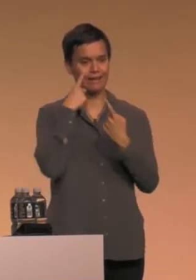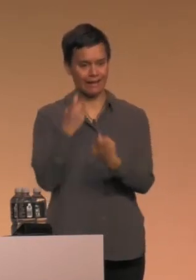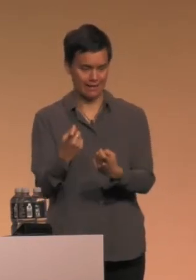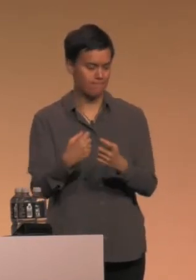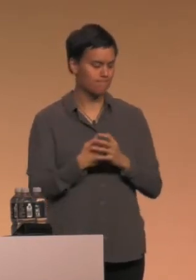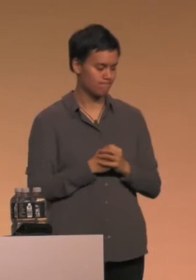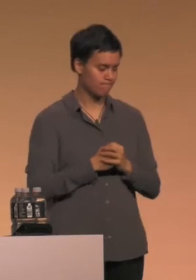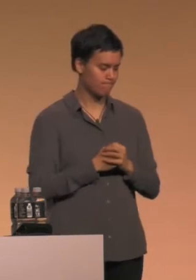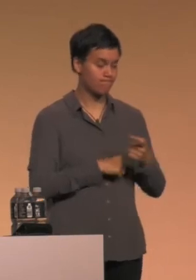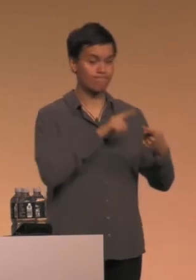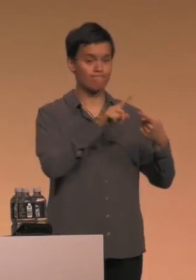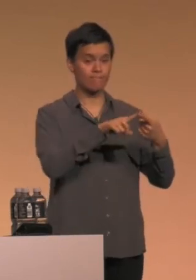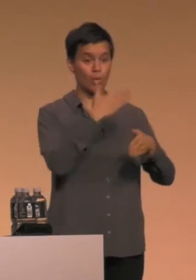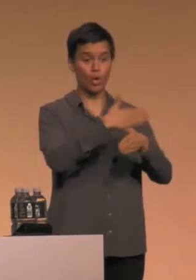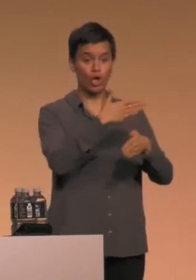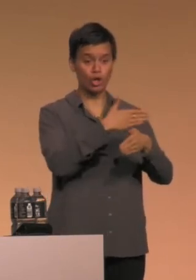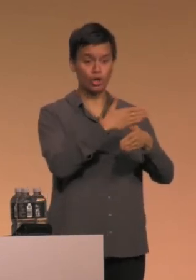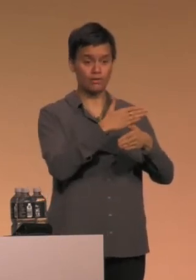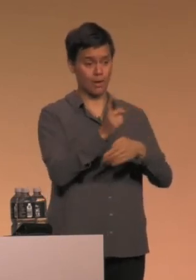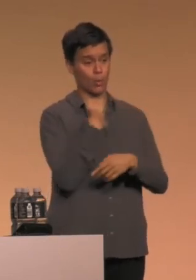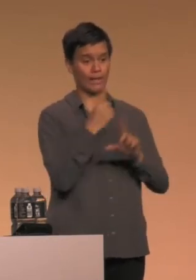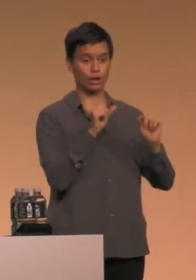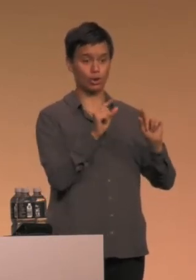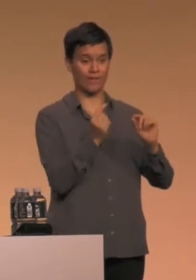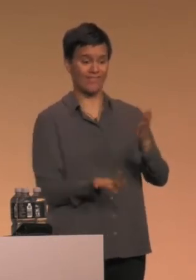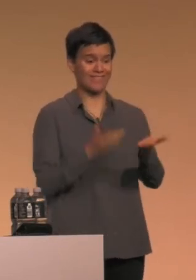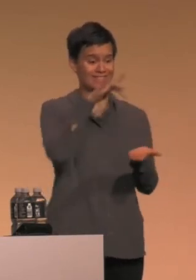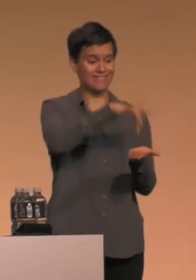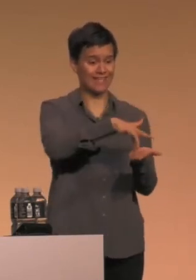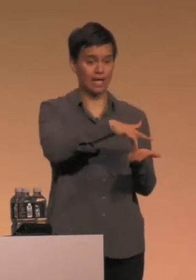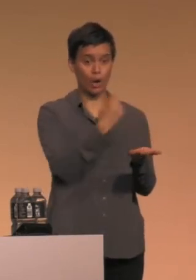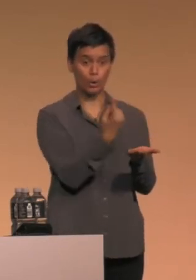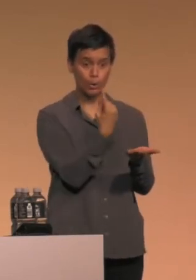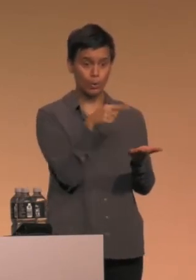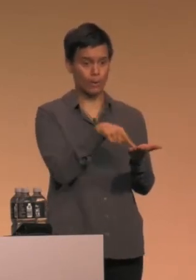At the center of all the work we do must be the patient, consumer, and their whaanau,